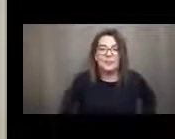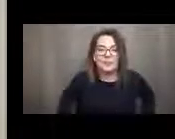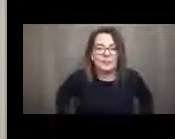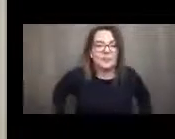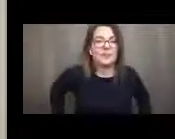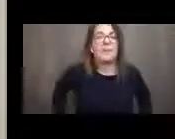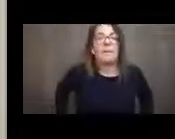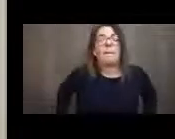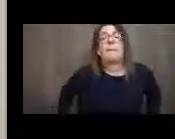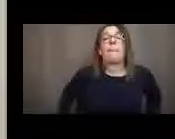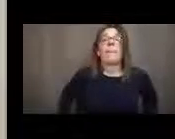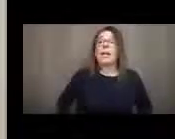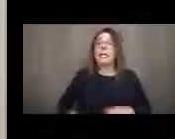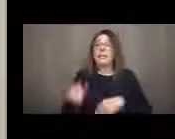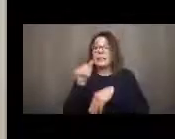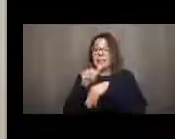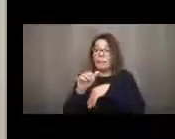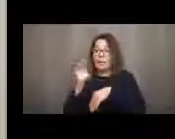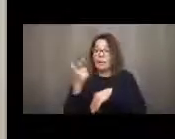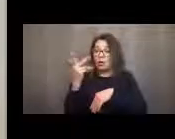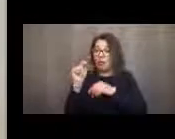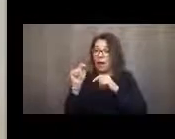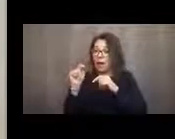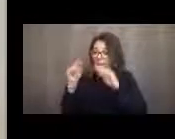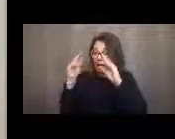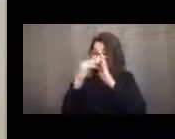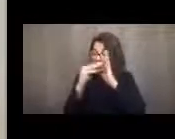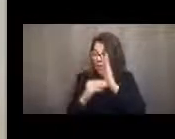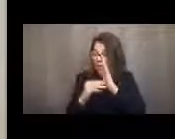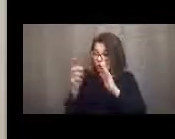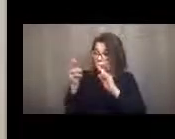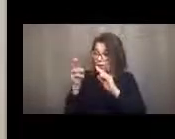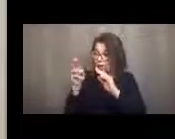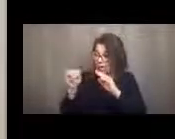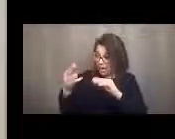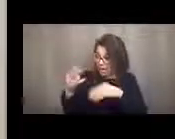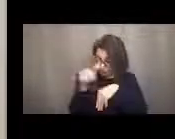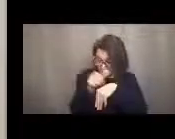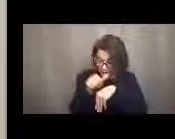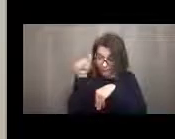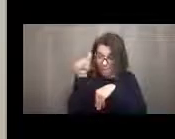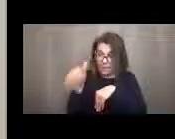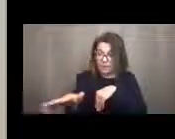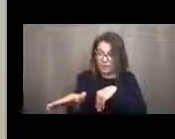So, once you submit a grant application to NIH, you .. . When you are subject to the reg,